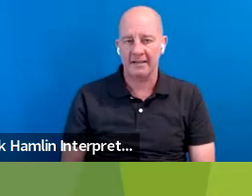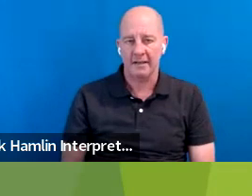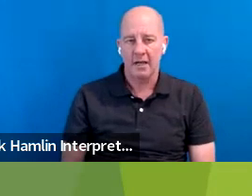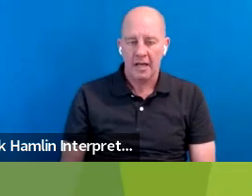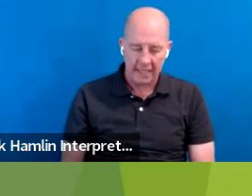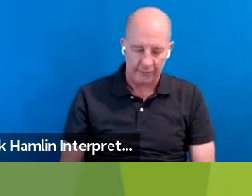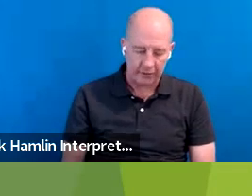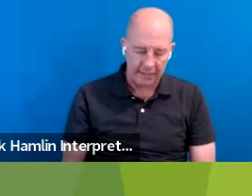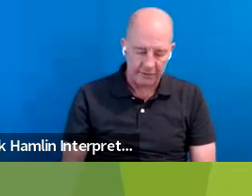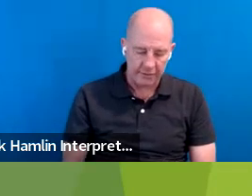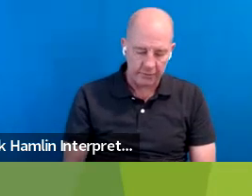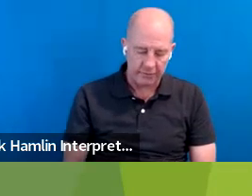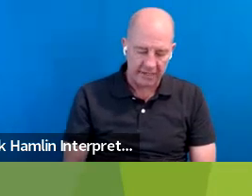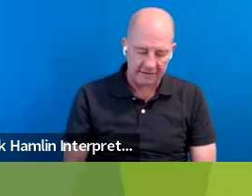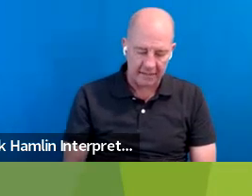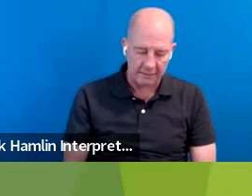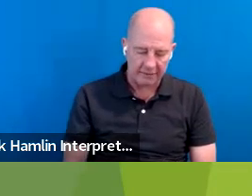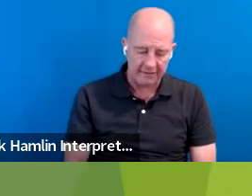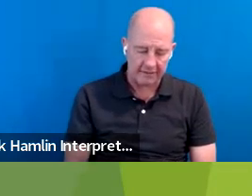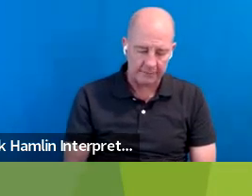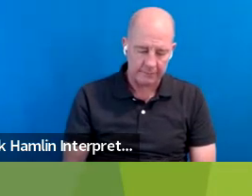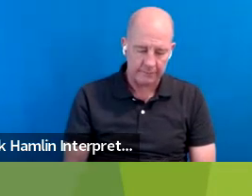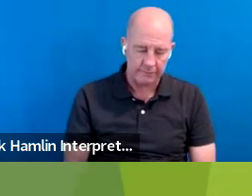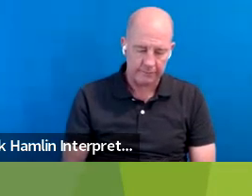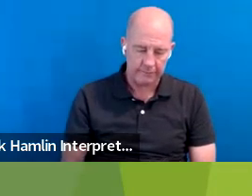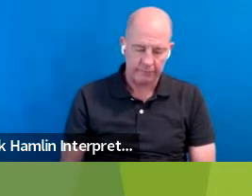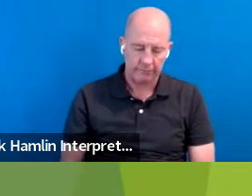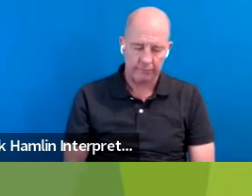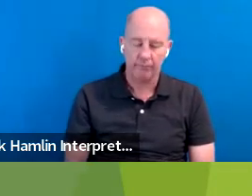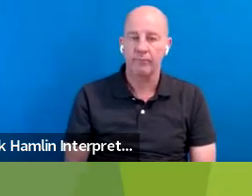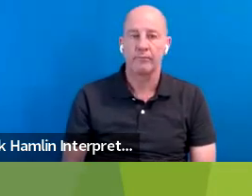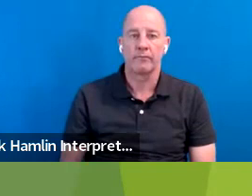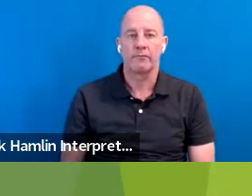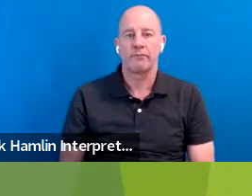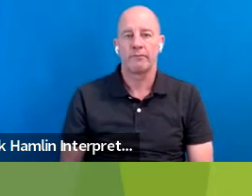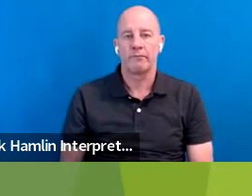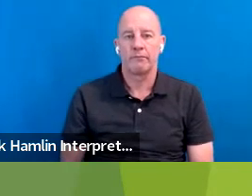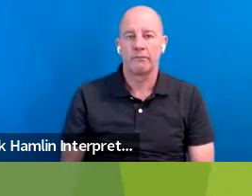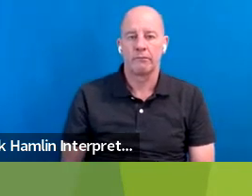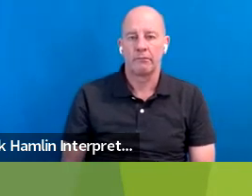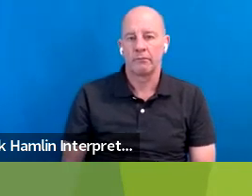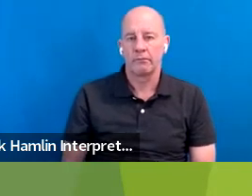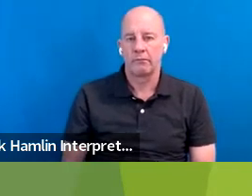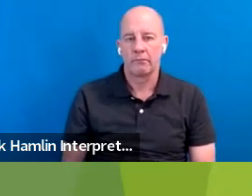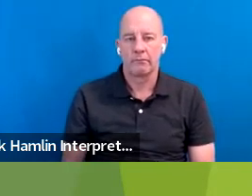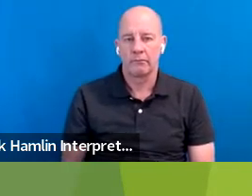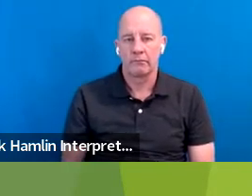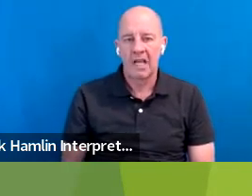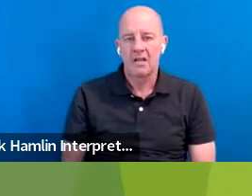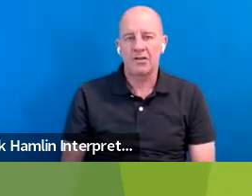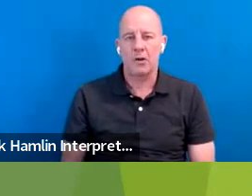If we can go down to the next slide, please.